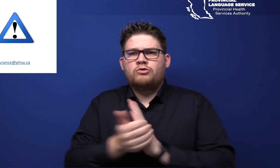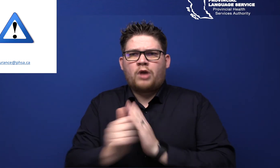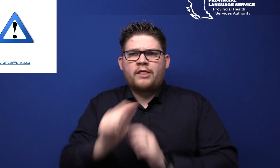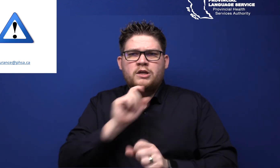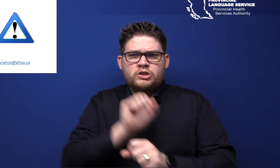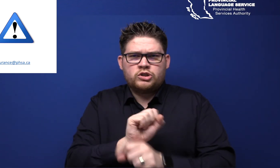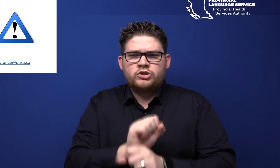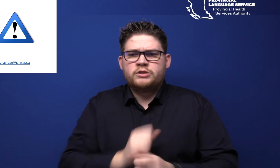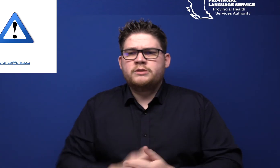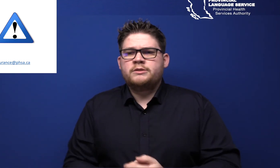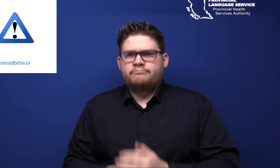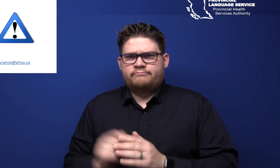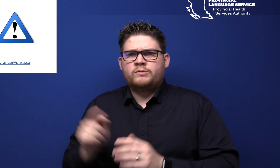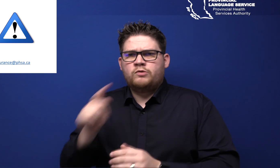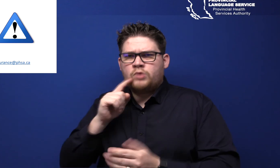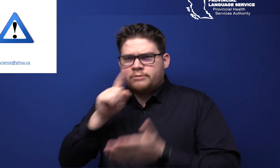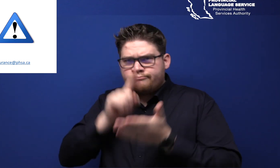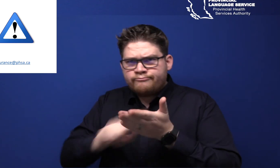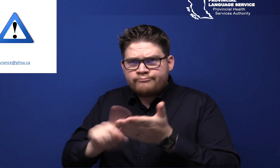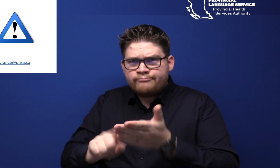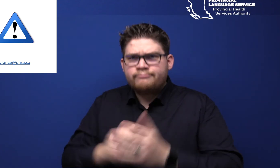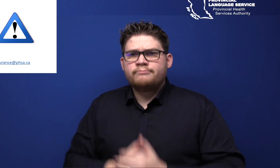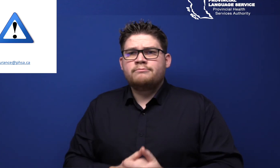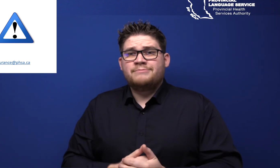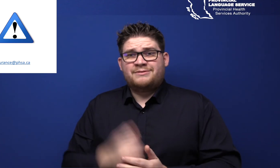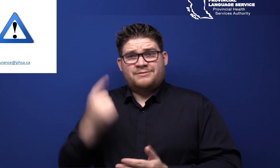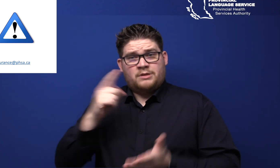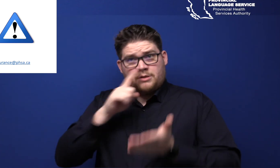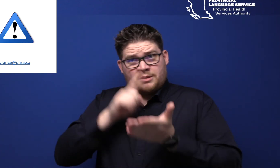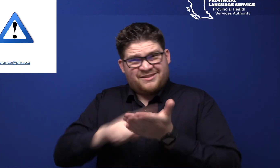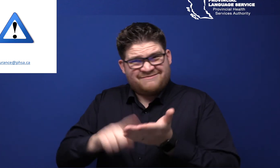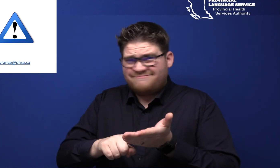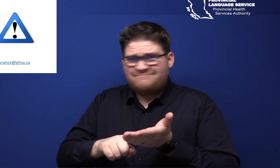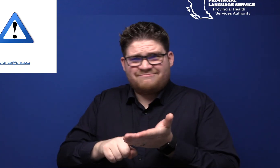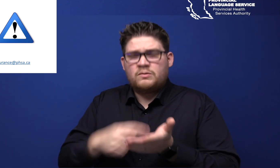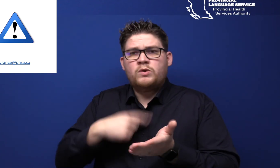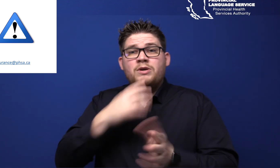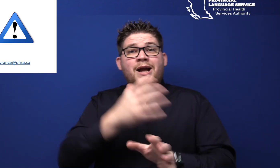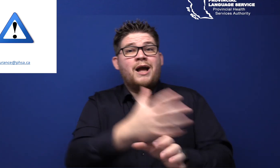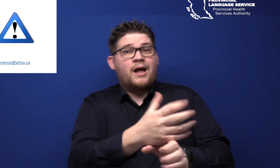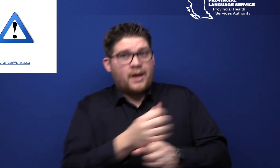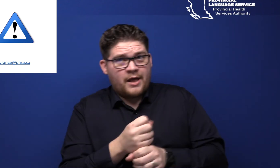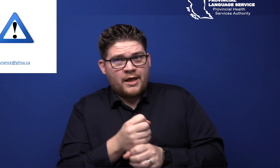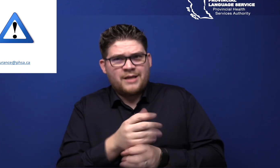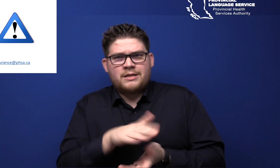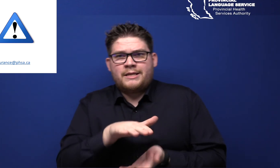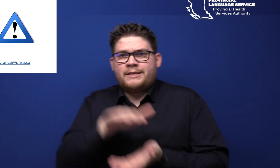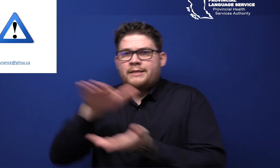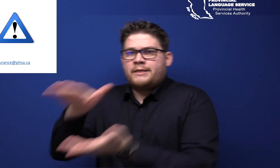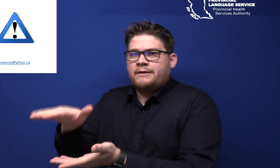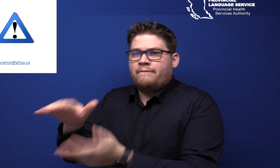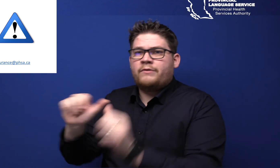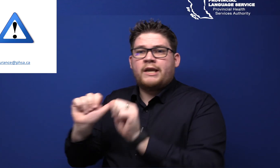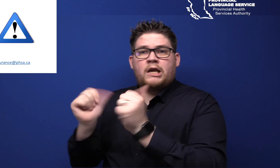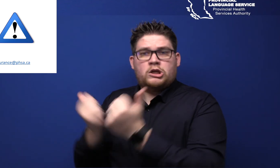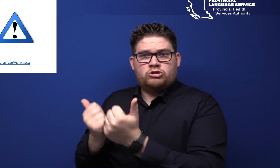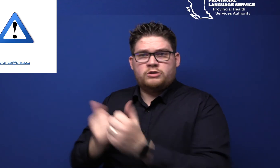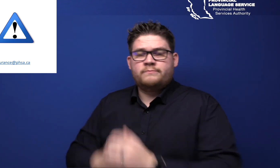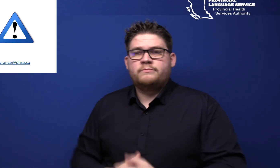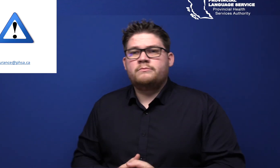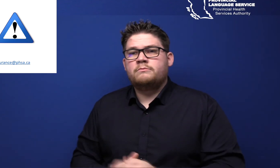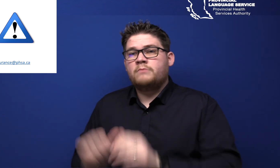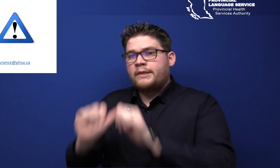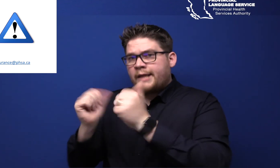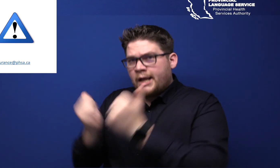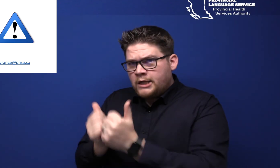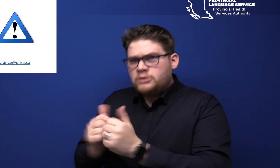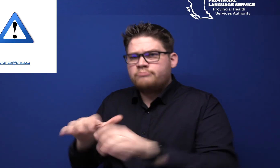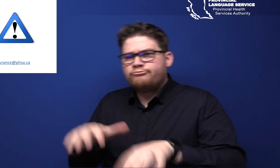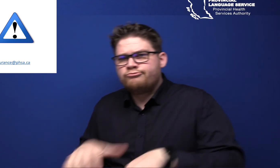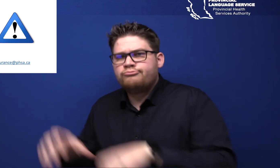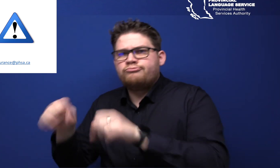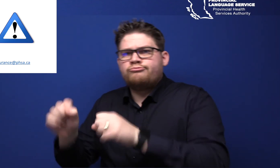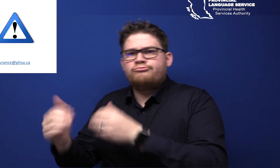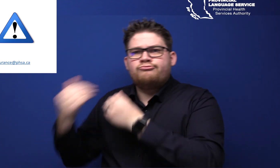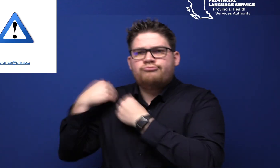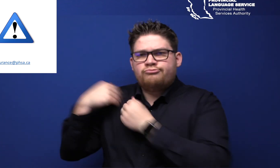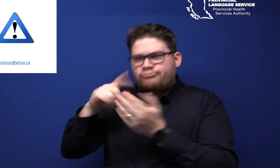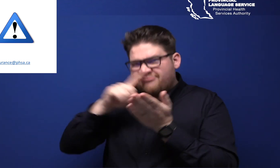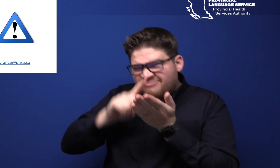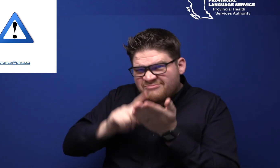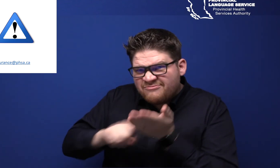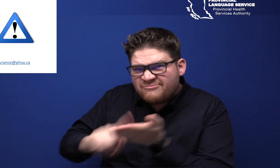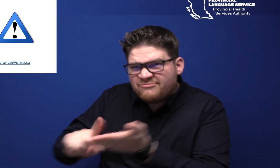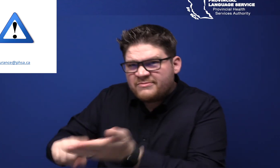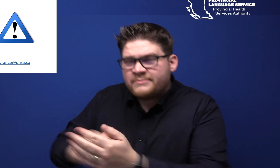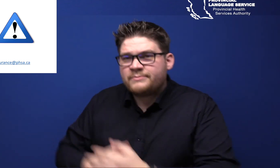WOULD CONNECT WITH PLS QUALITY ASSURANCE, AND AN INVESTIGATION WILL BE DONE. WE GET THAT INFORMATION AND PROVIDE THAT INFORMATION TO THE